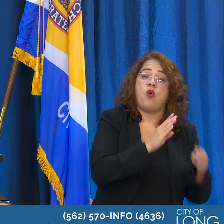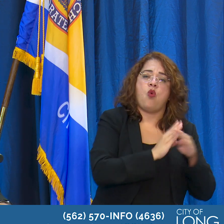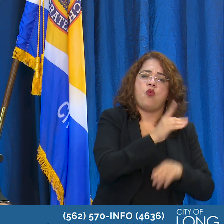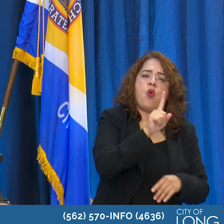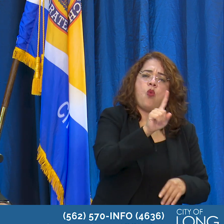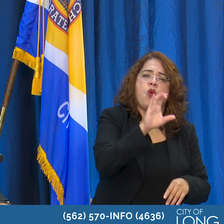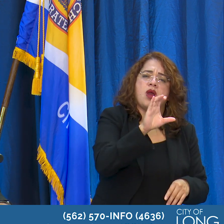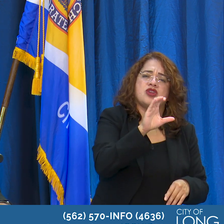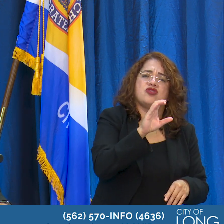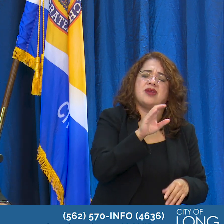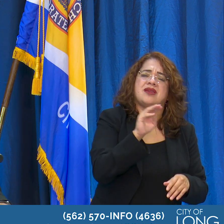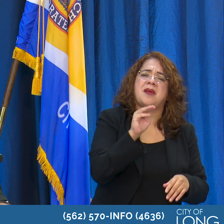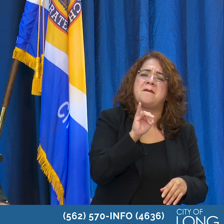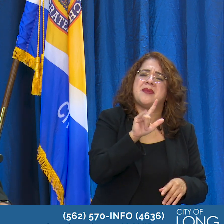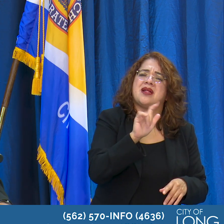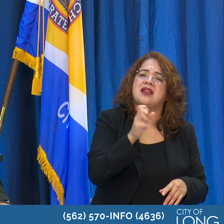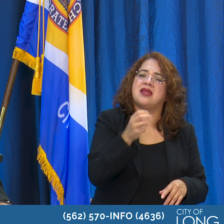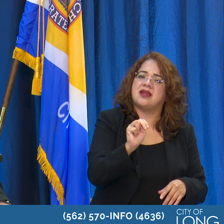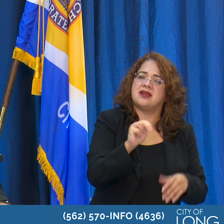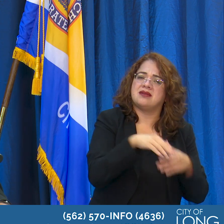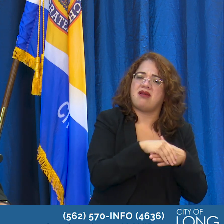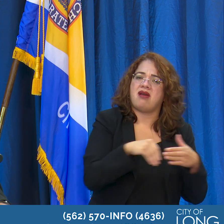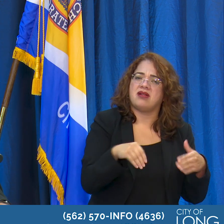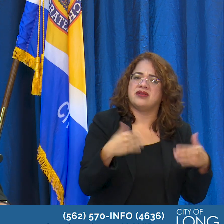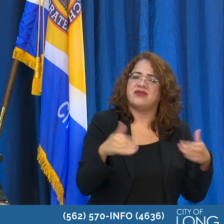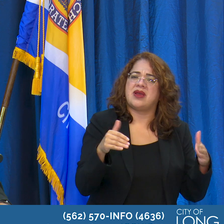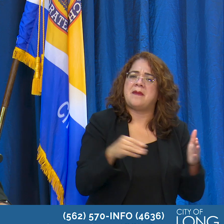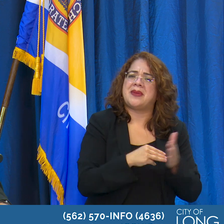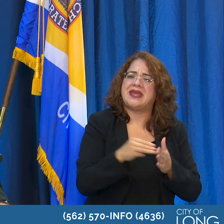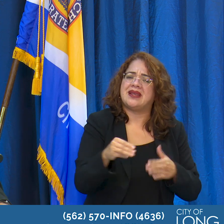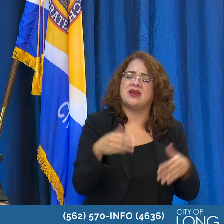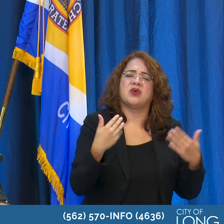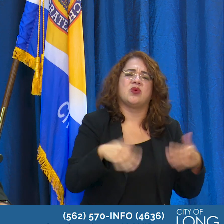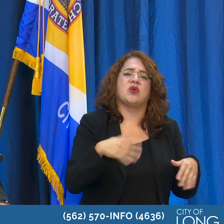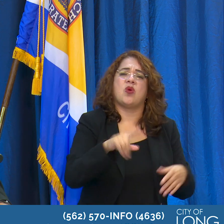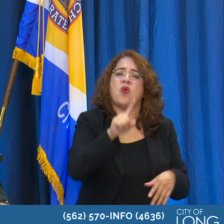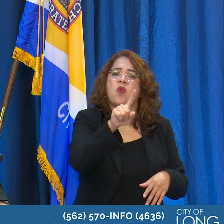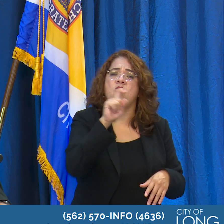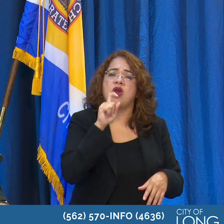pandemic. We provided almost 125,000